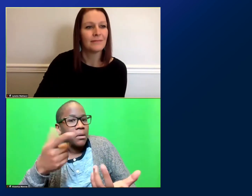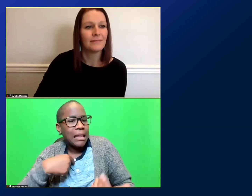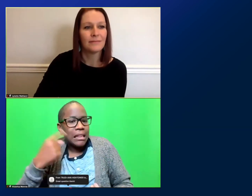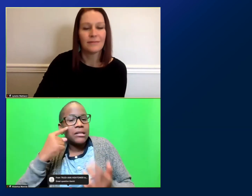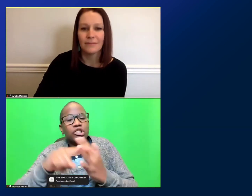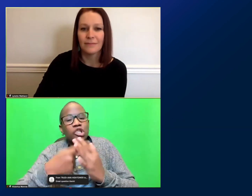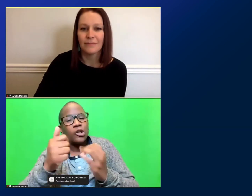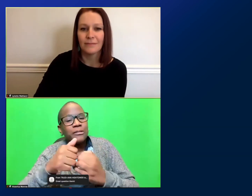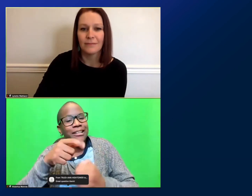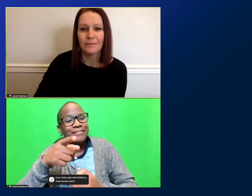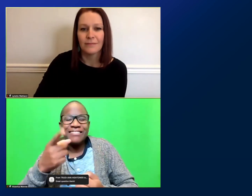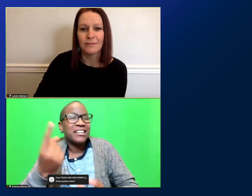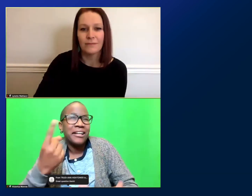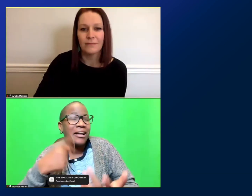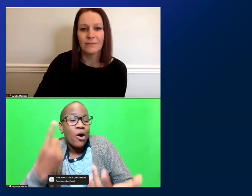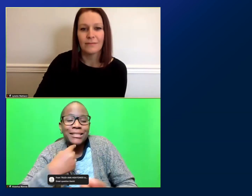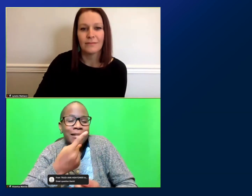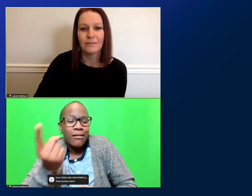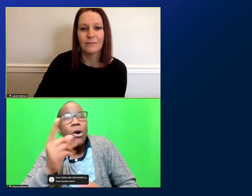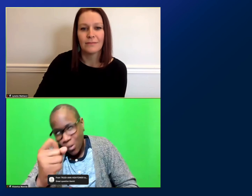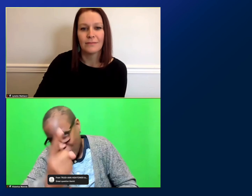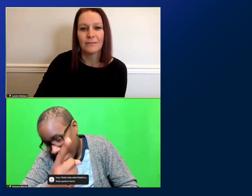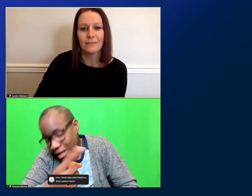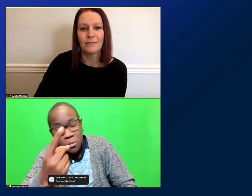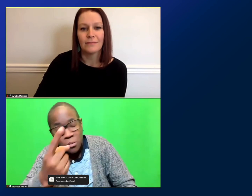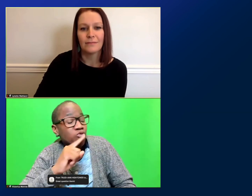i always tell people you know right we're not going to change